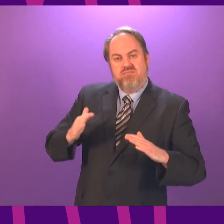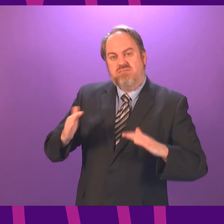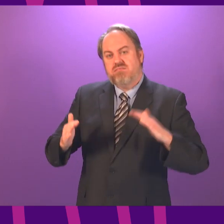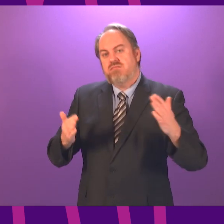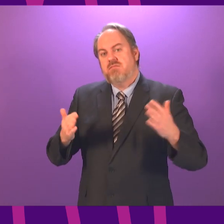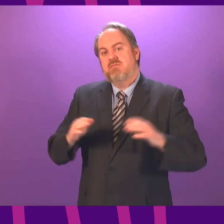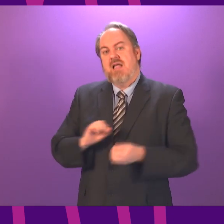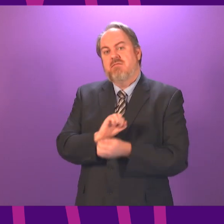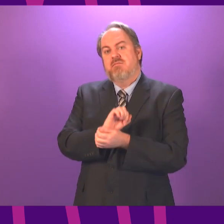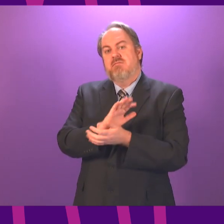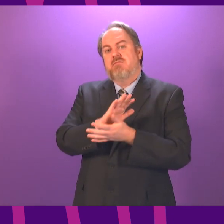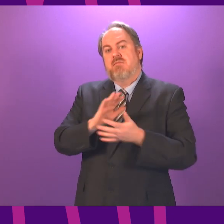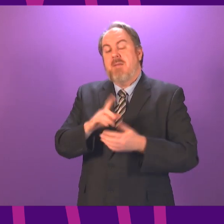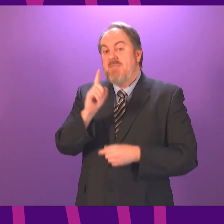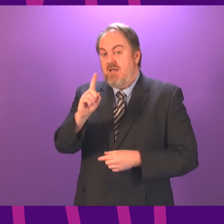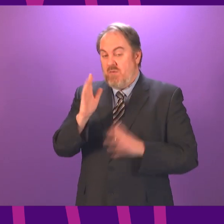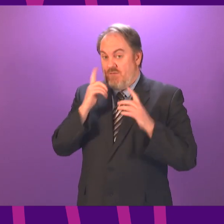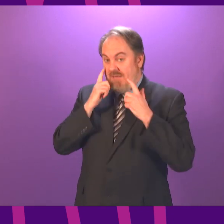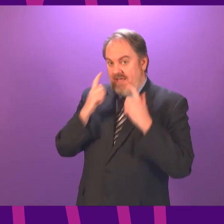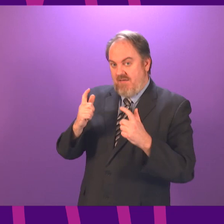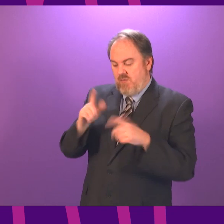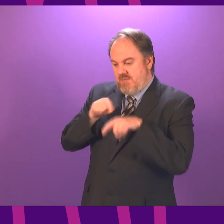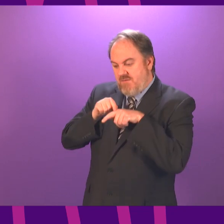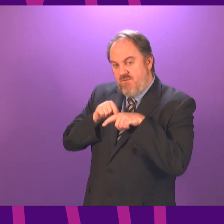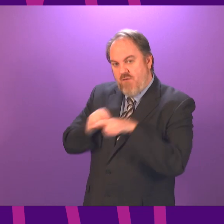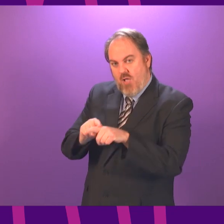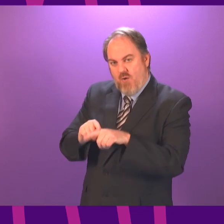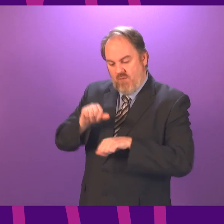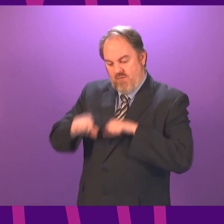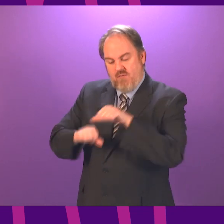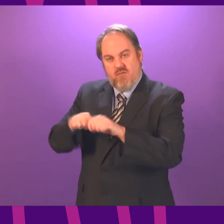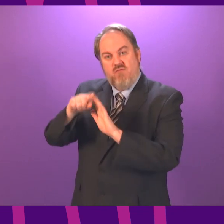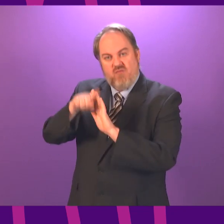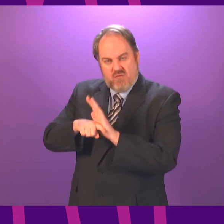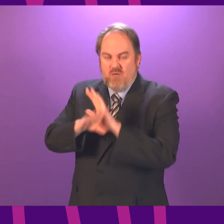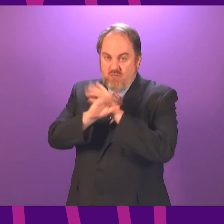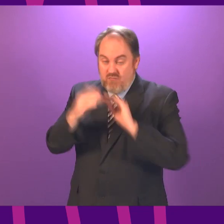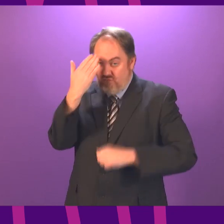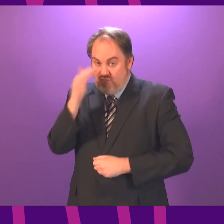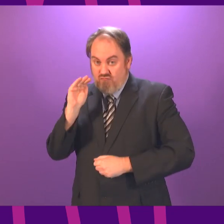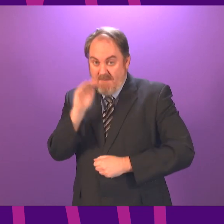seeing and avoid setbacks, we must stick with it. I therefore continue to urge people to